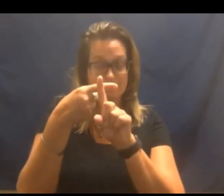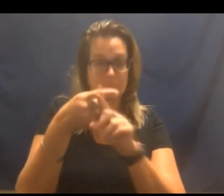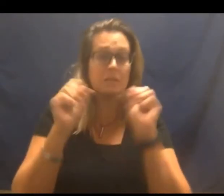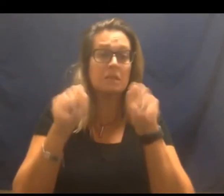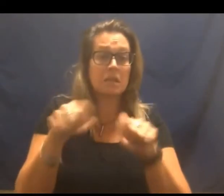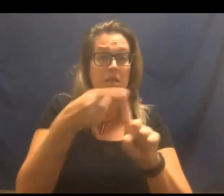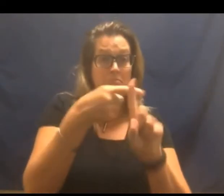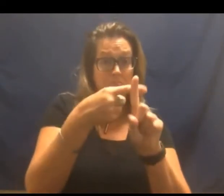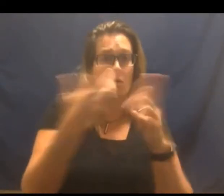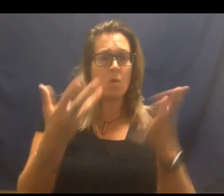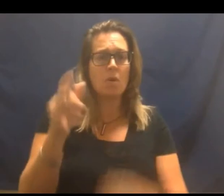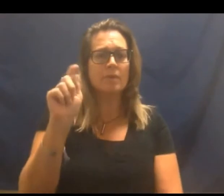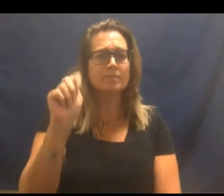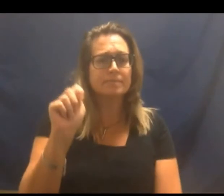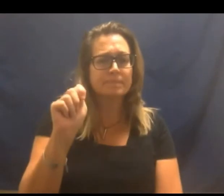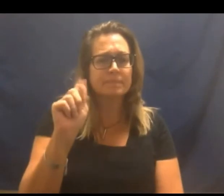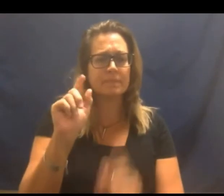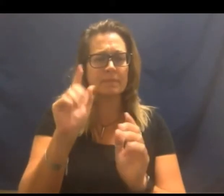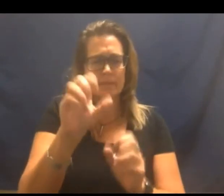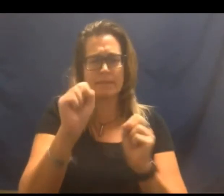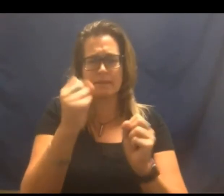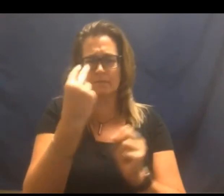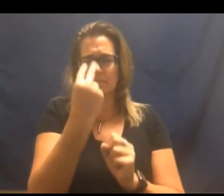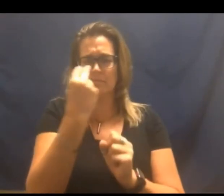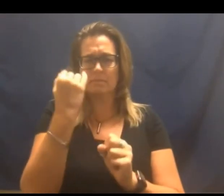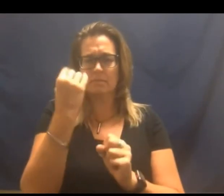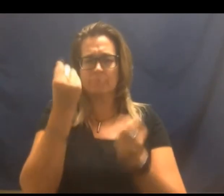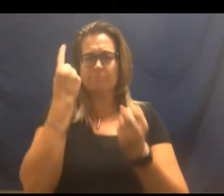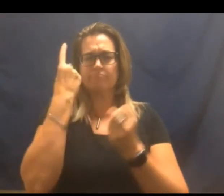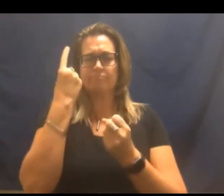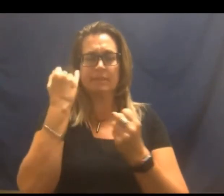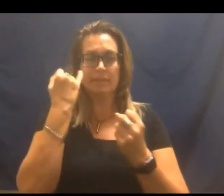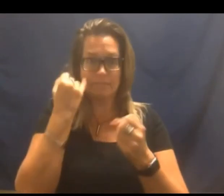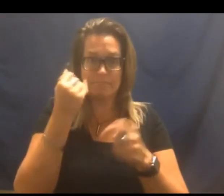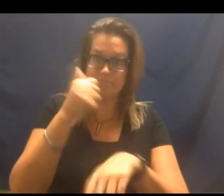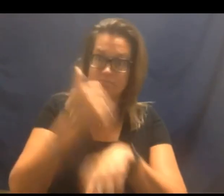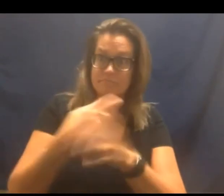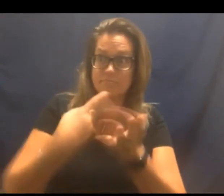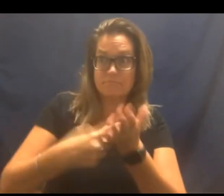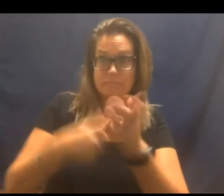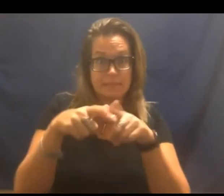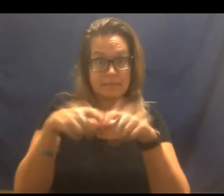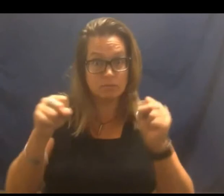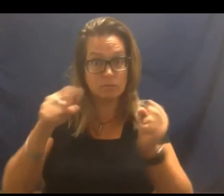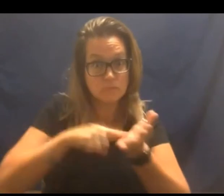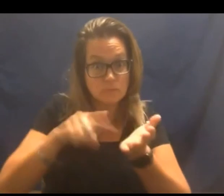We also have the + sign. You can sign it these two ways. If you're talking